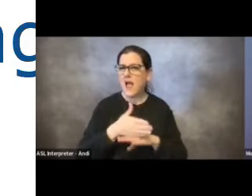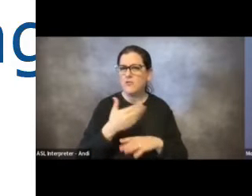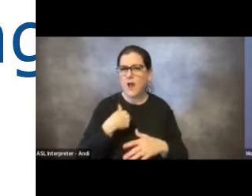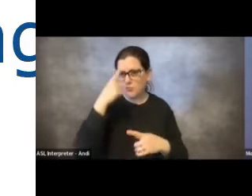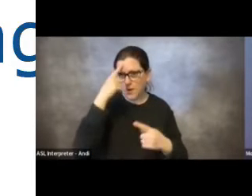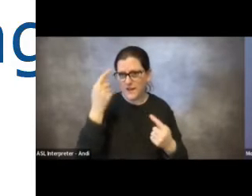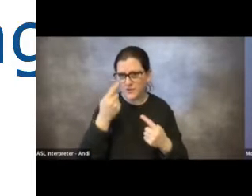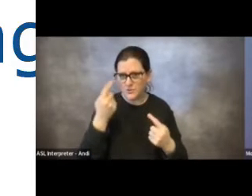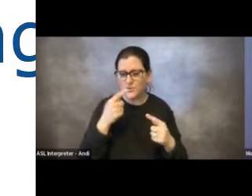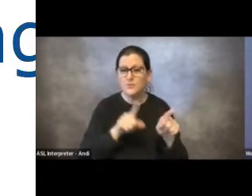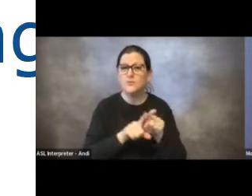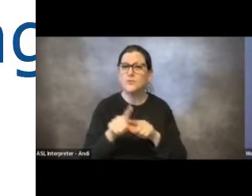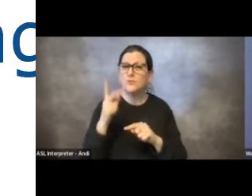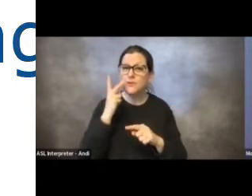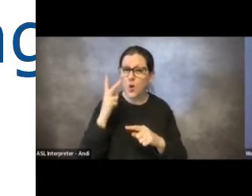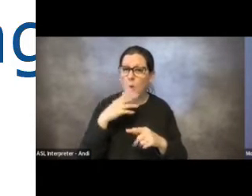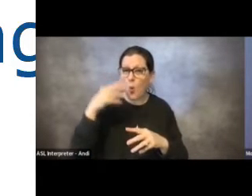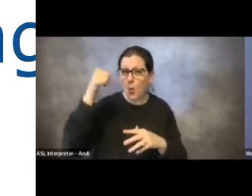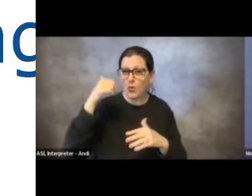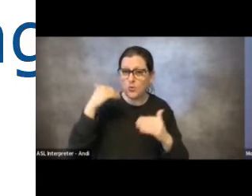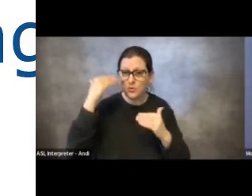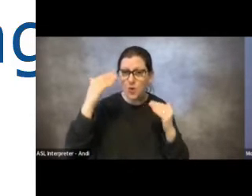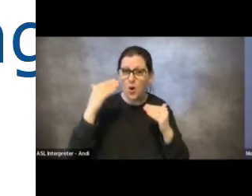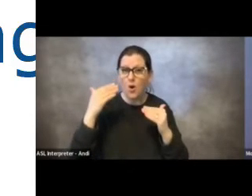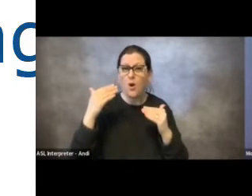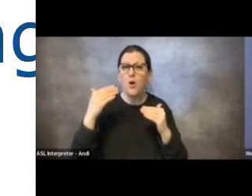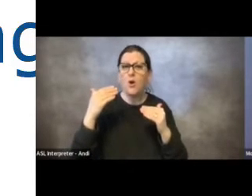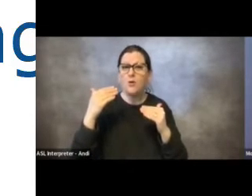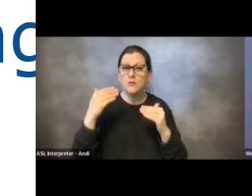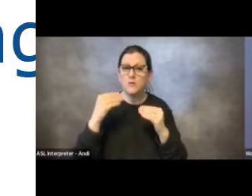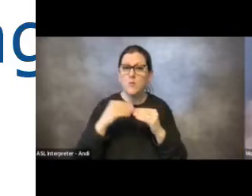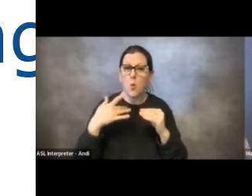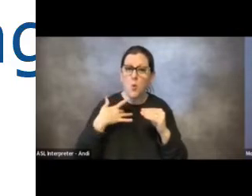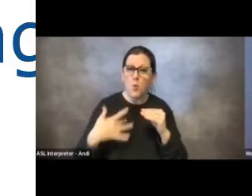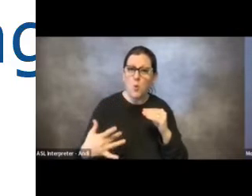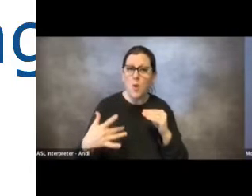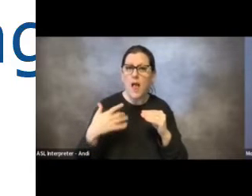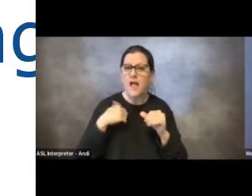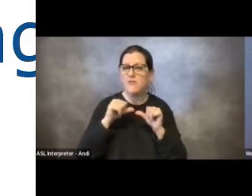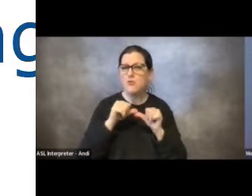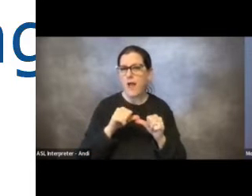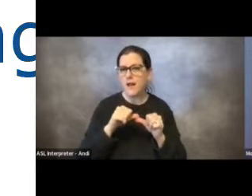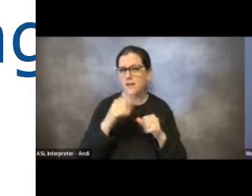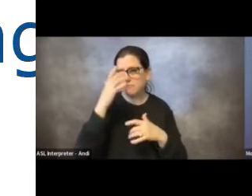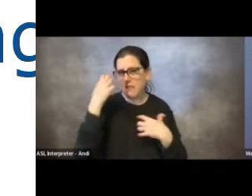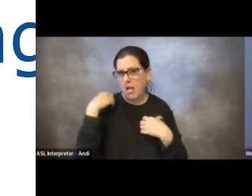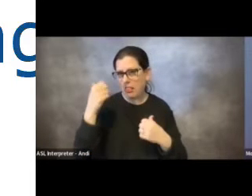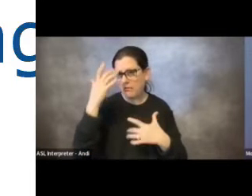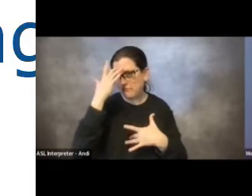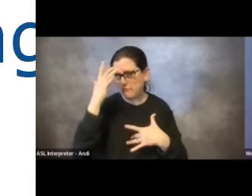we did see that older adults again, were more likely to have more chronic conditions. And then those that had chronic